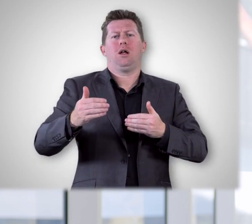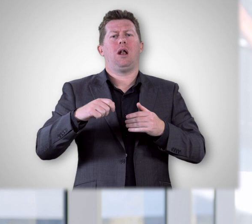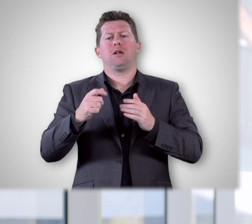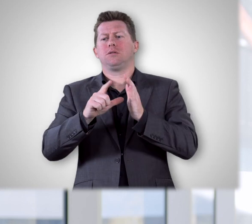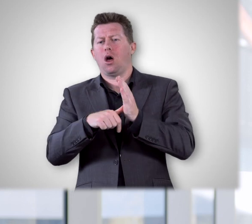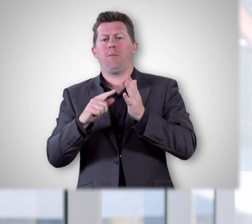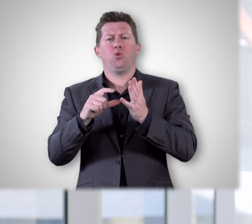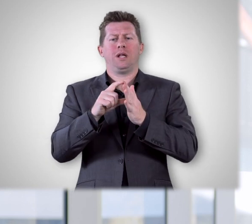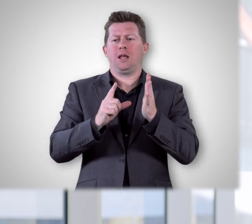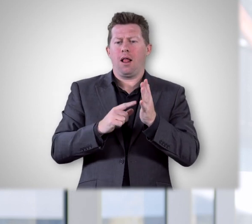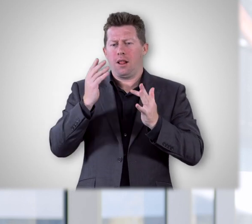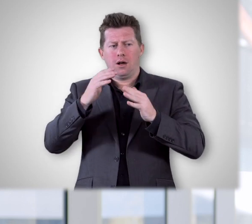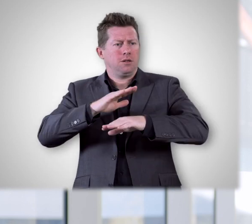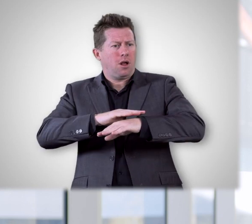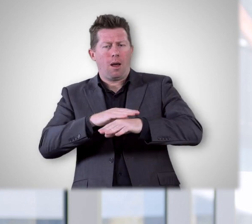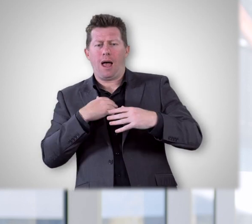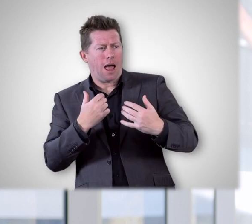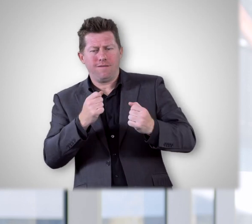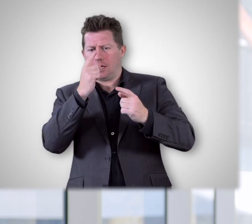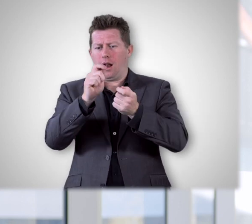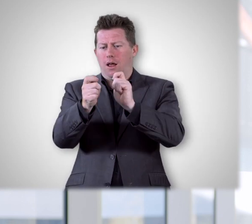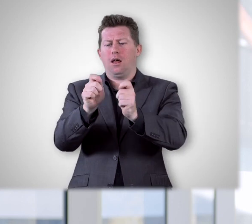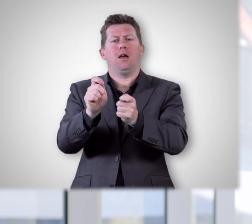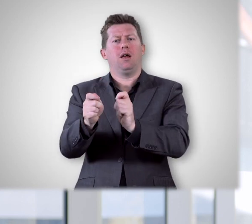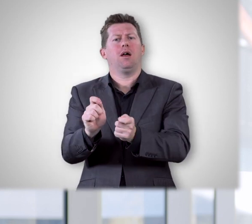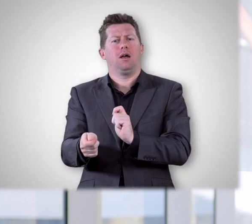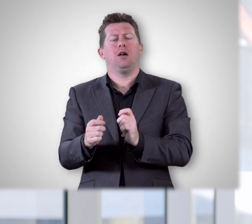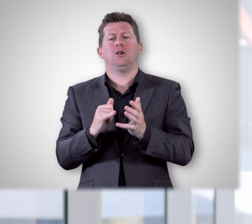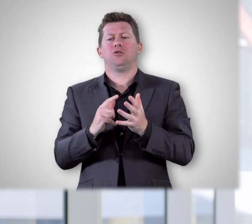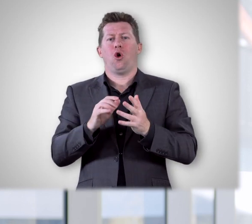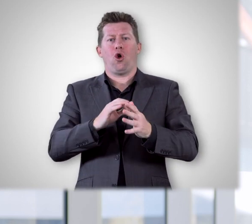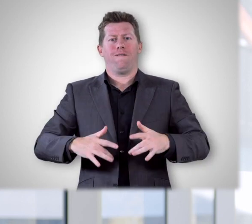unit or the course runs or the next time there might be some time available so that you don't